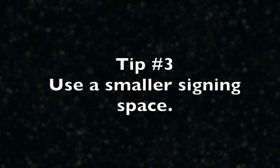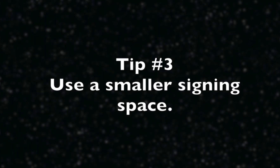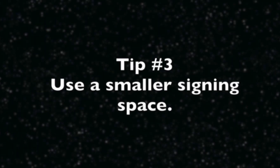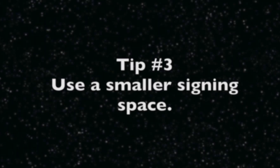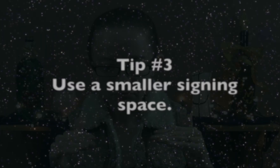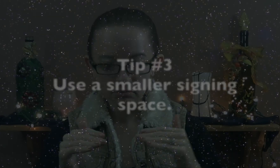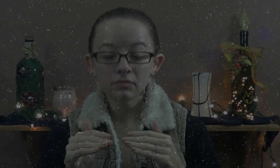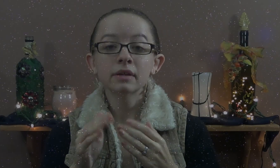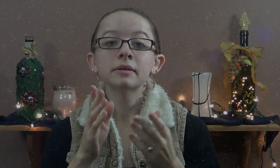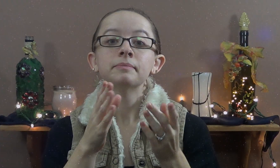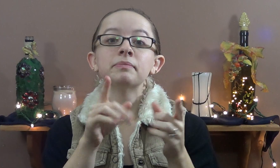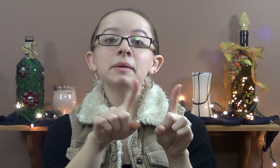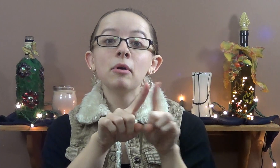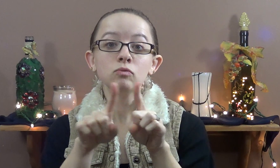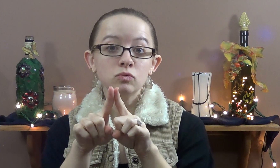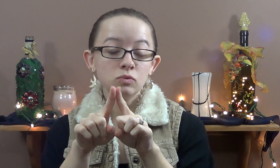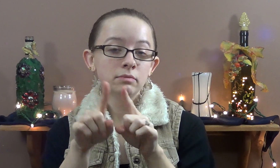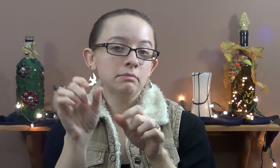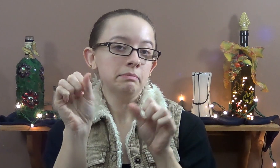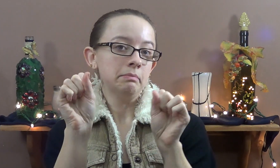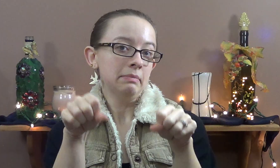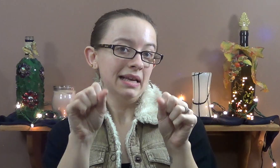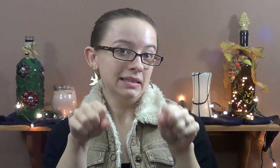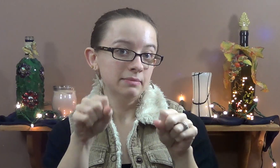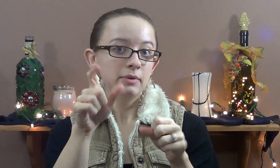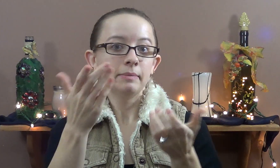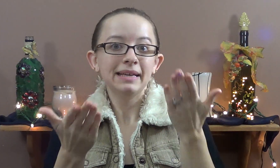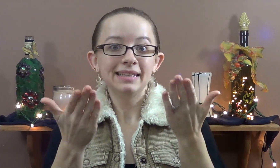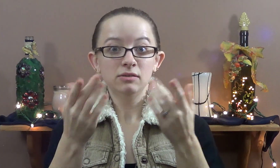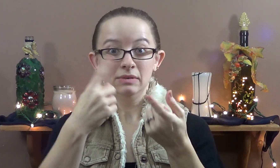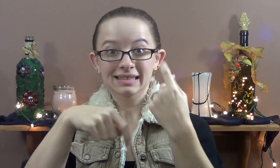Ok another